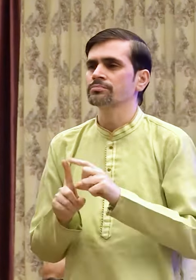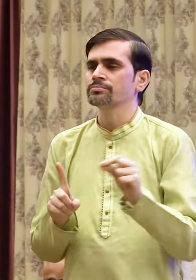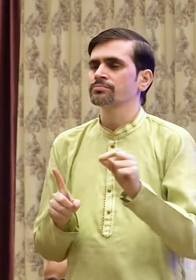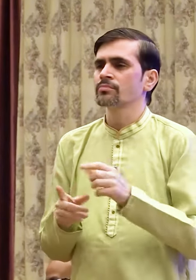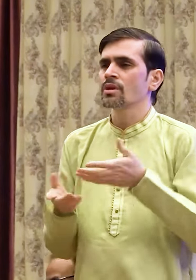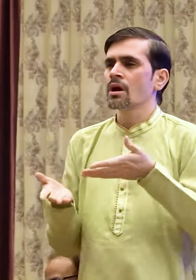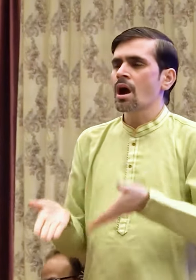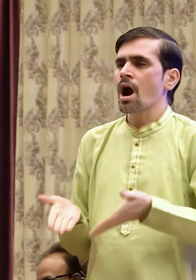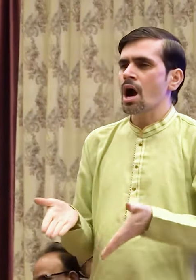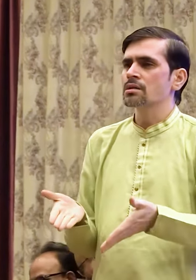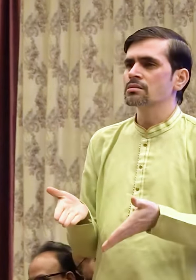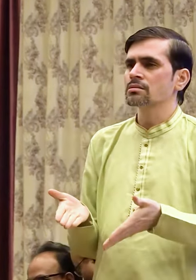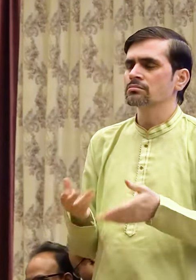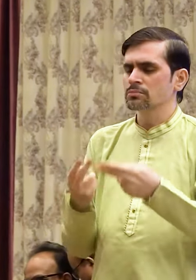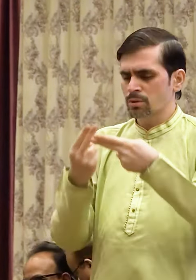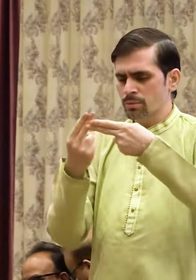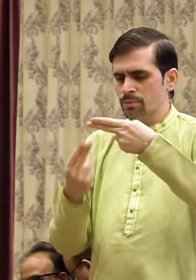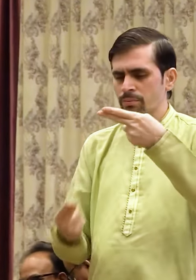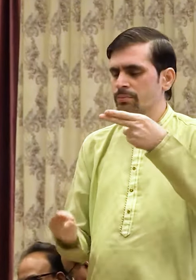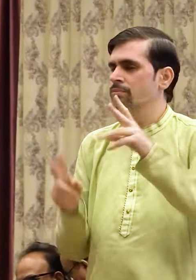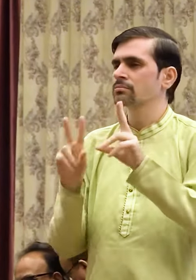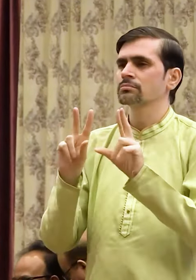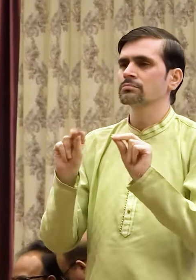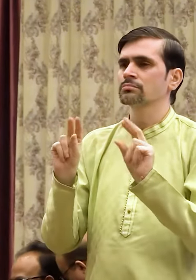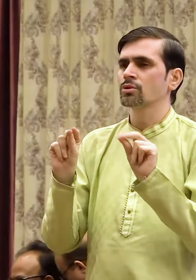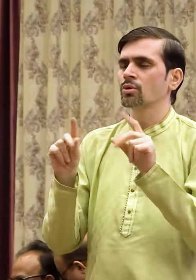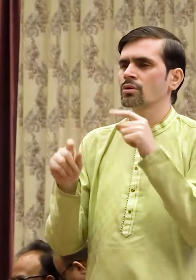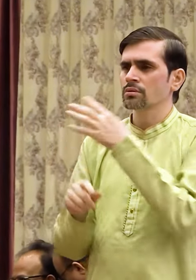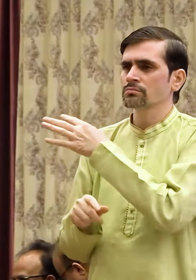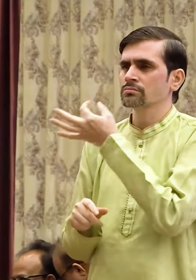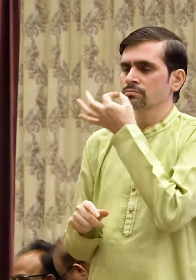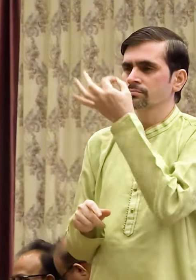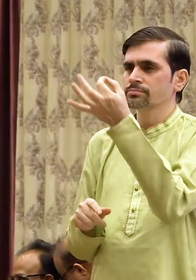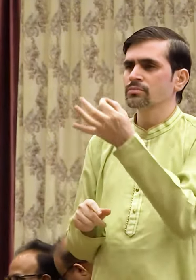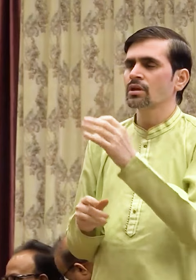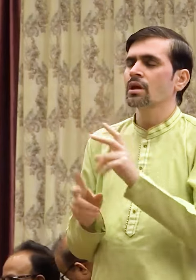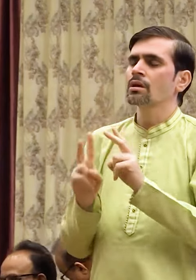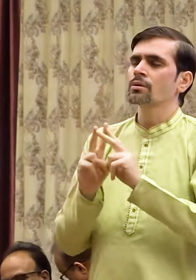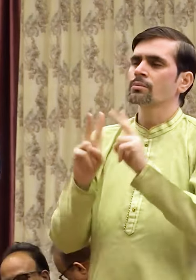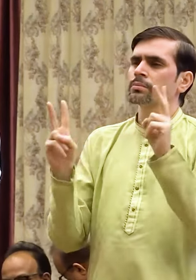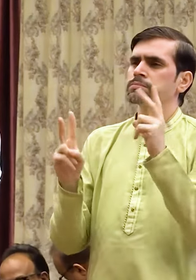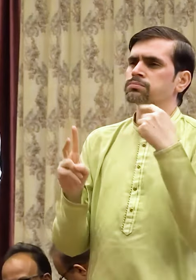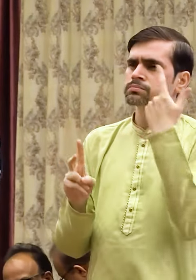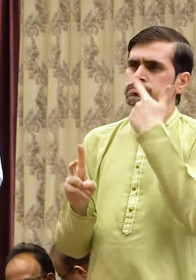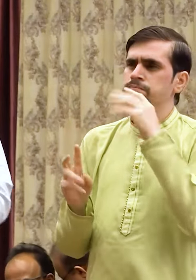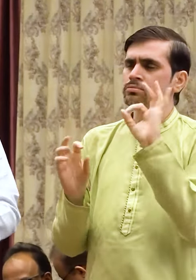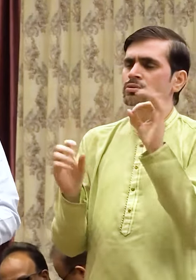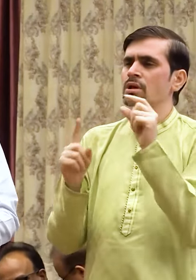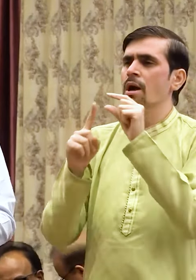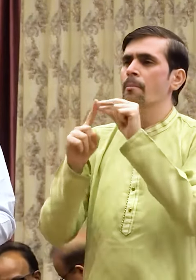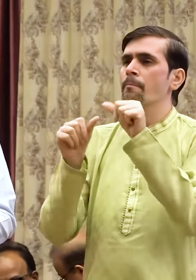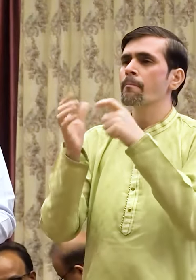I don't need to say much. I would say a beautiful park has been developed.